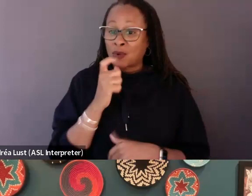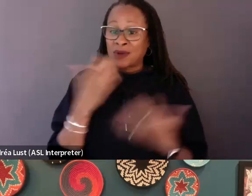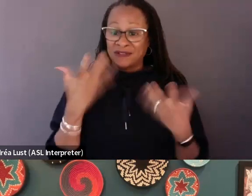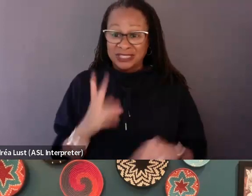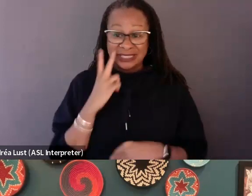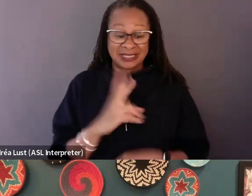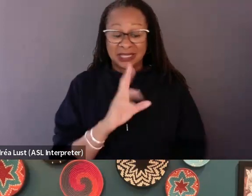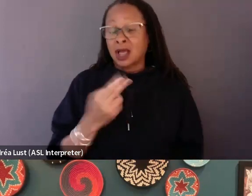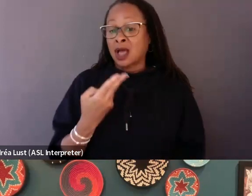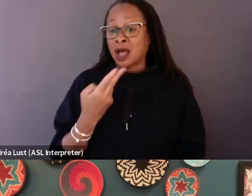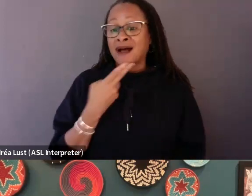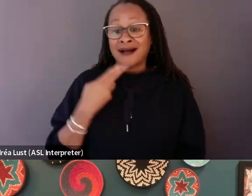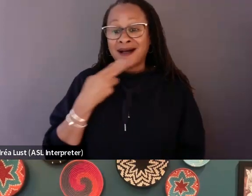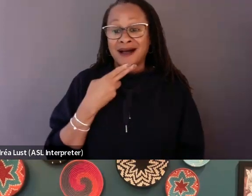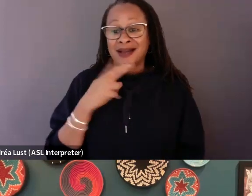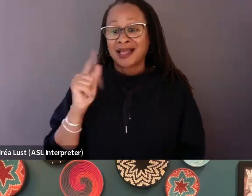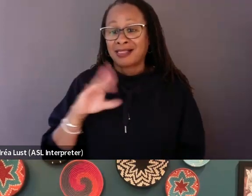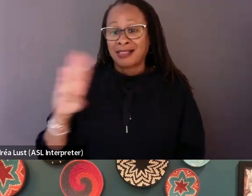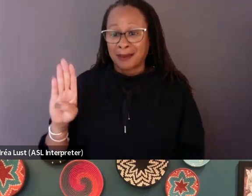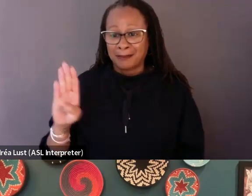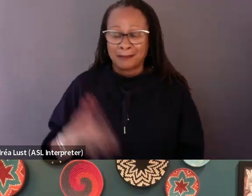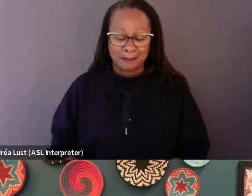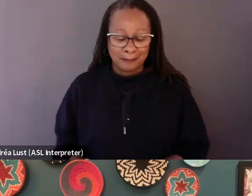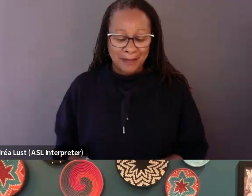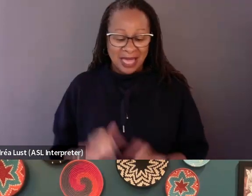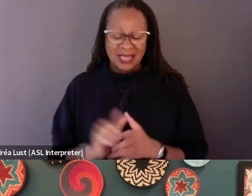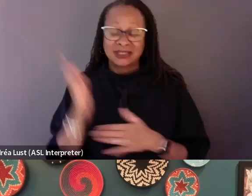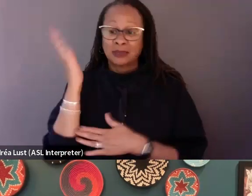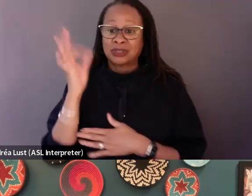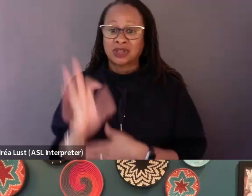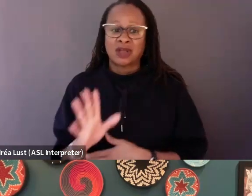which is again a kind of presentation of a radical,